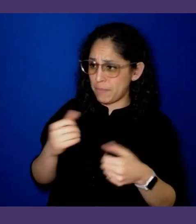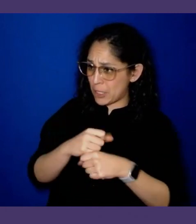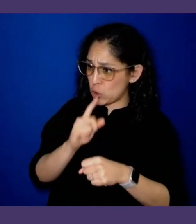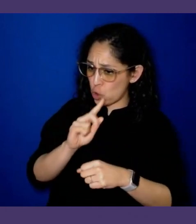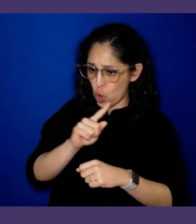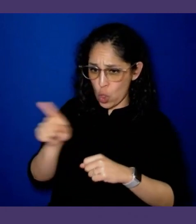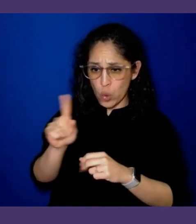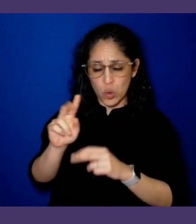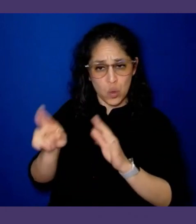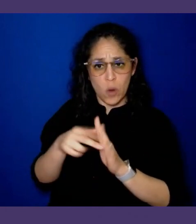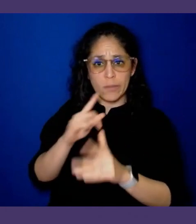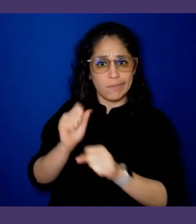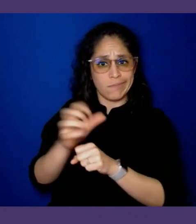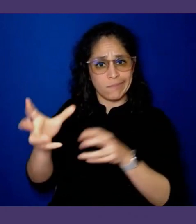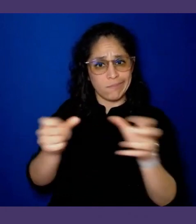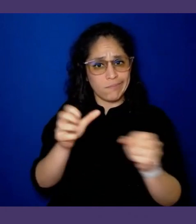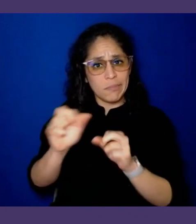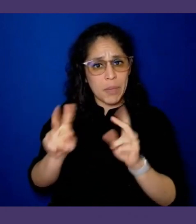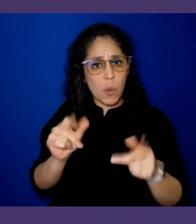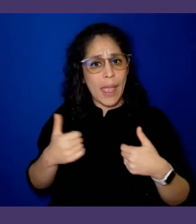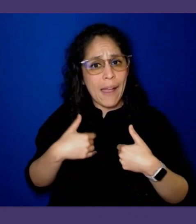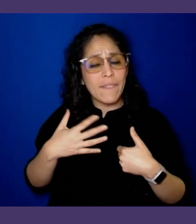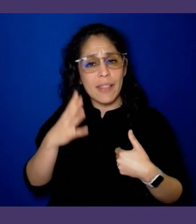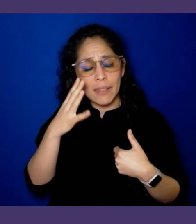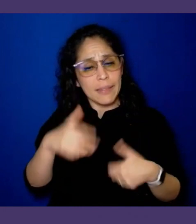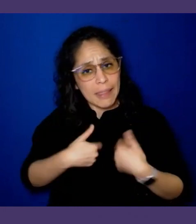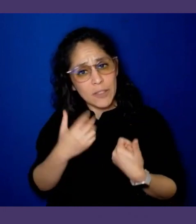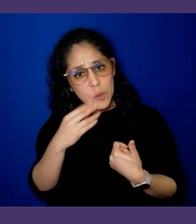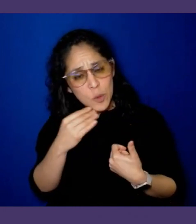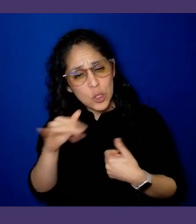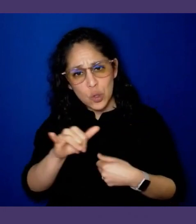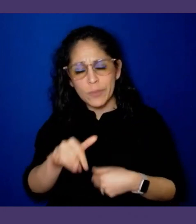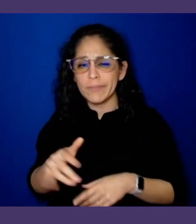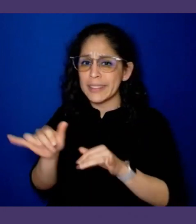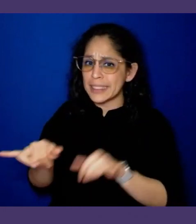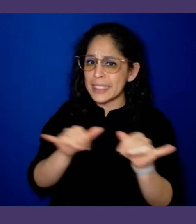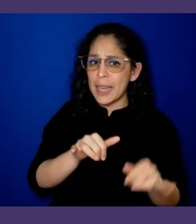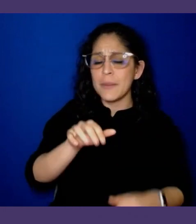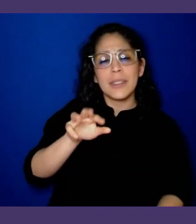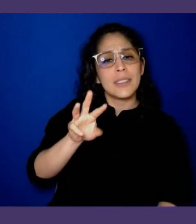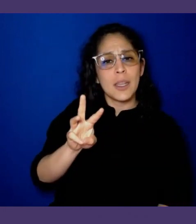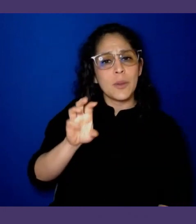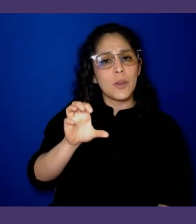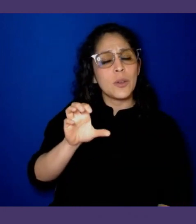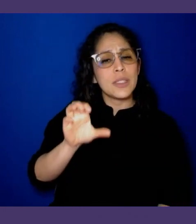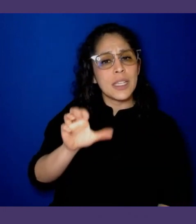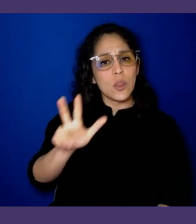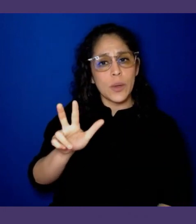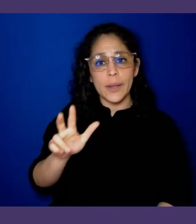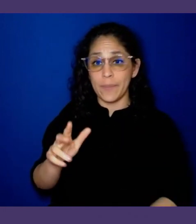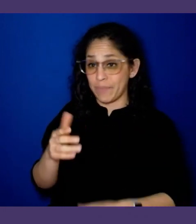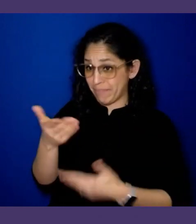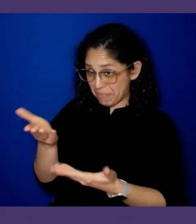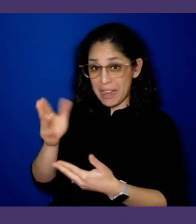lived experiences on them as well, same with W3C. I know Kate is going to tell us a little bit about that as well.